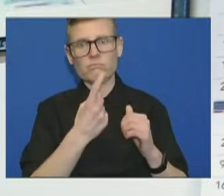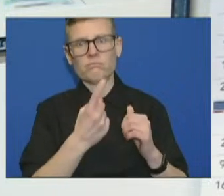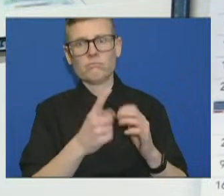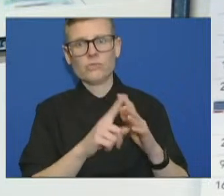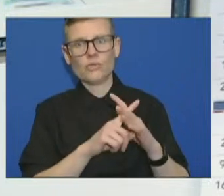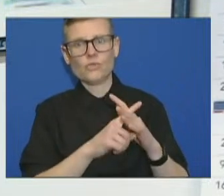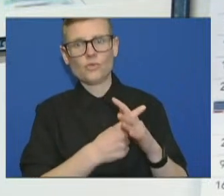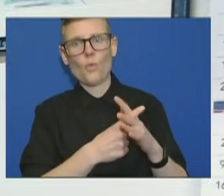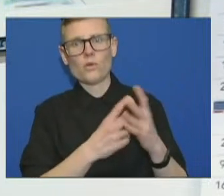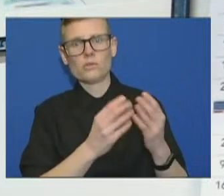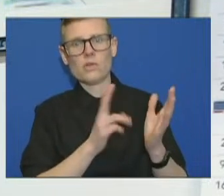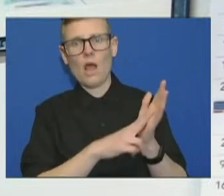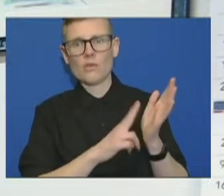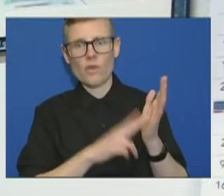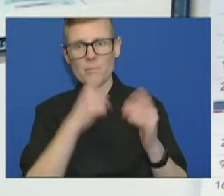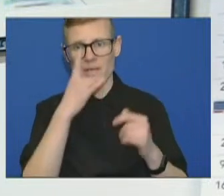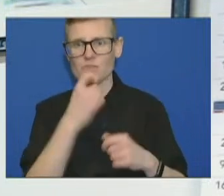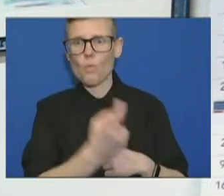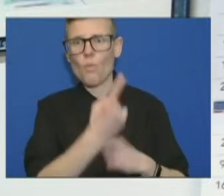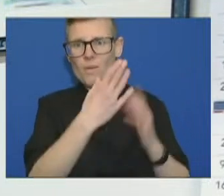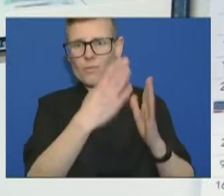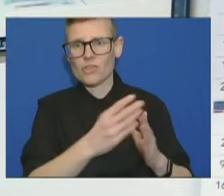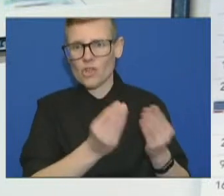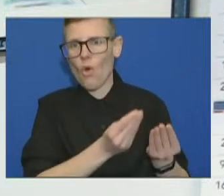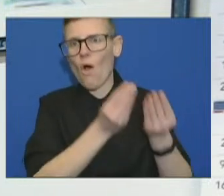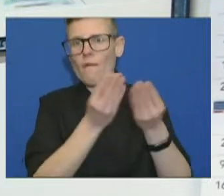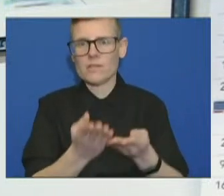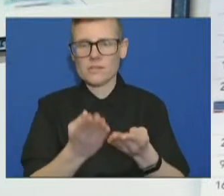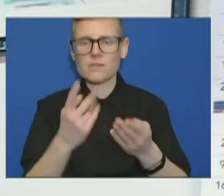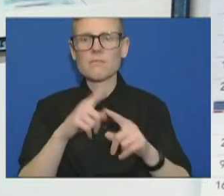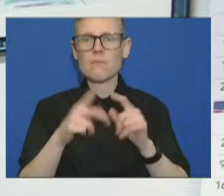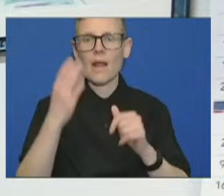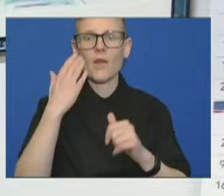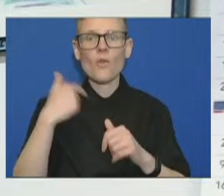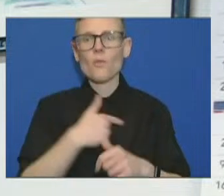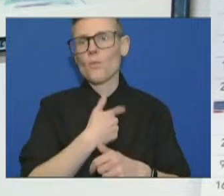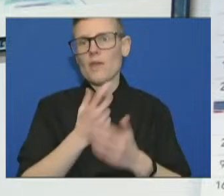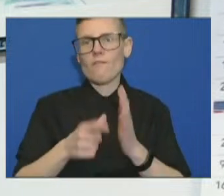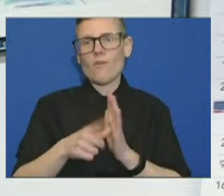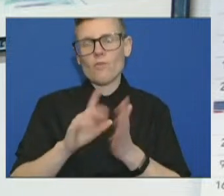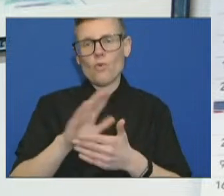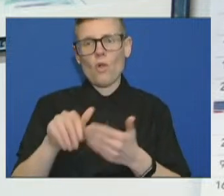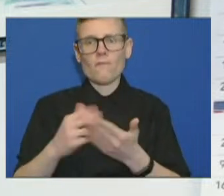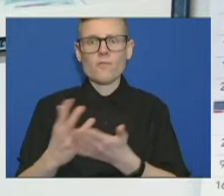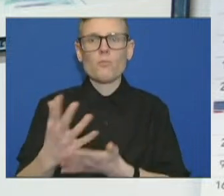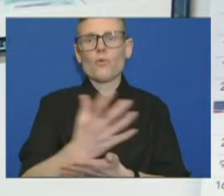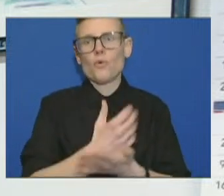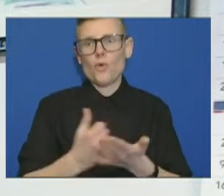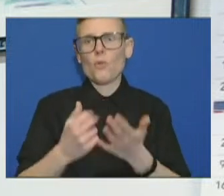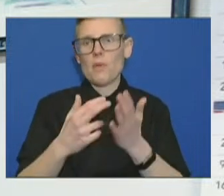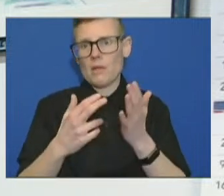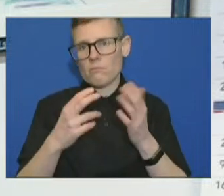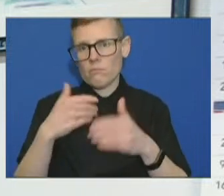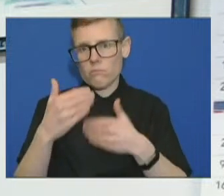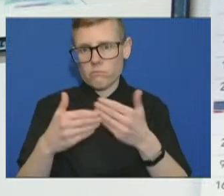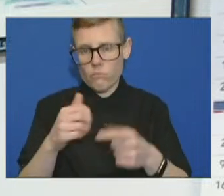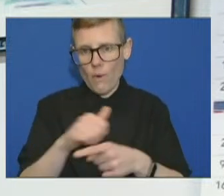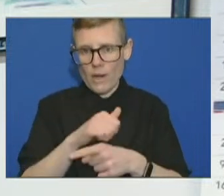know, sometimes we do have sole source contracts because there's only one person that offers them. But I do know that we have